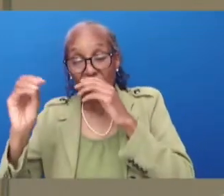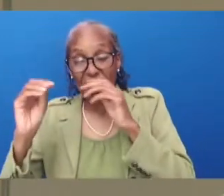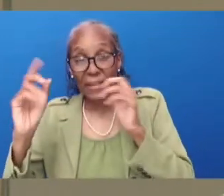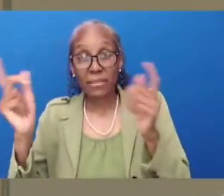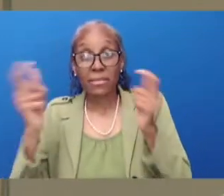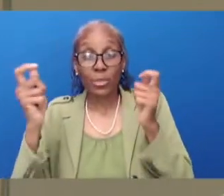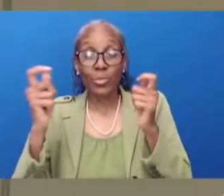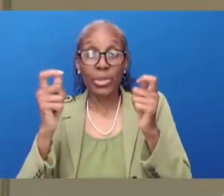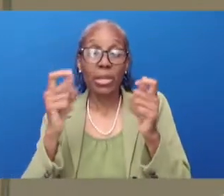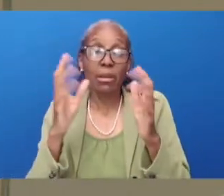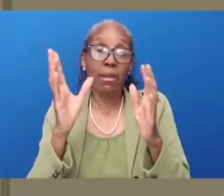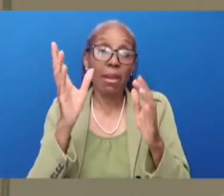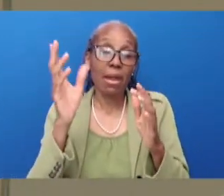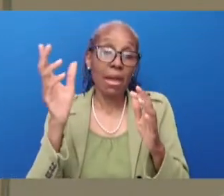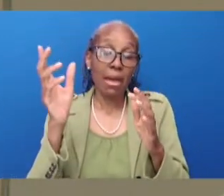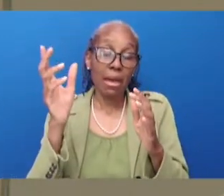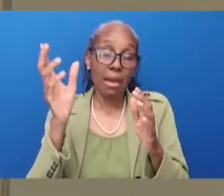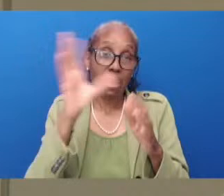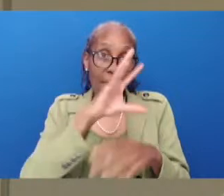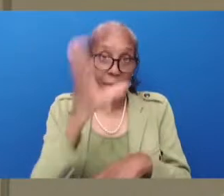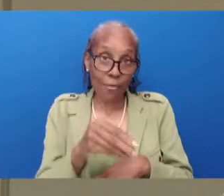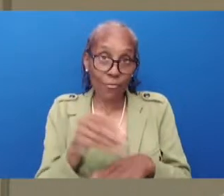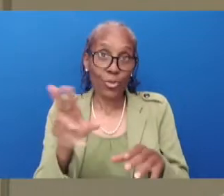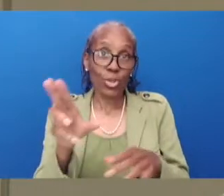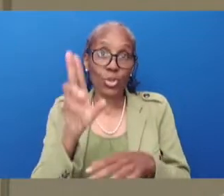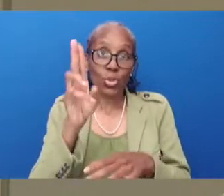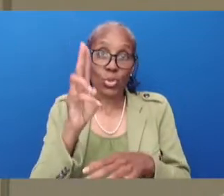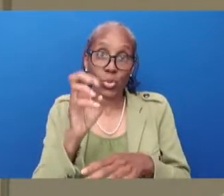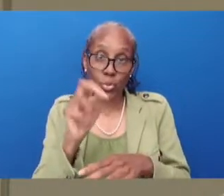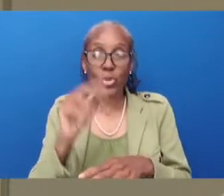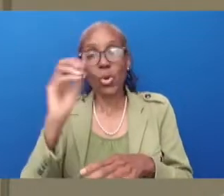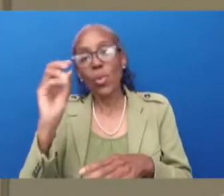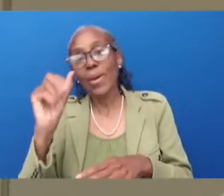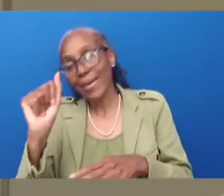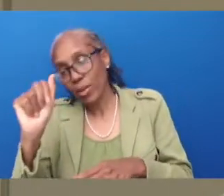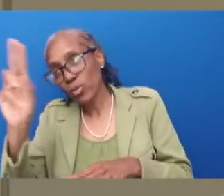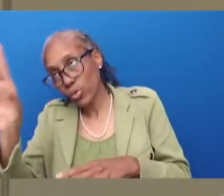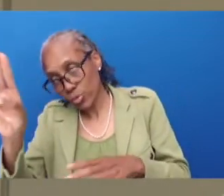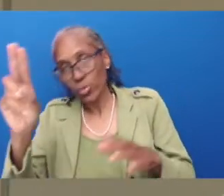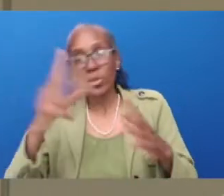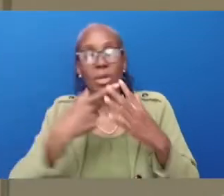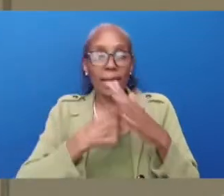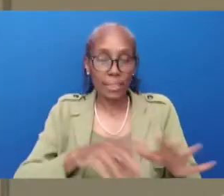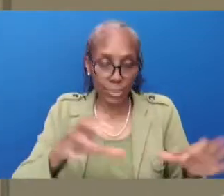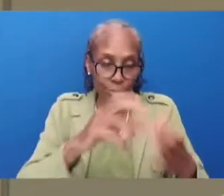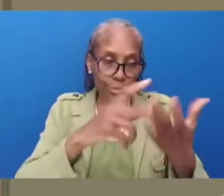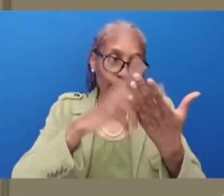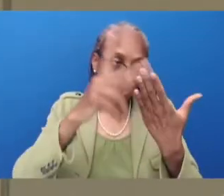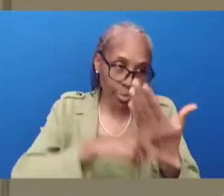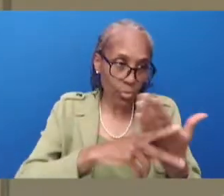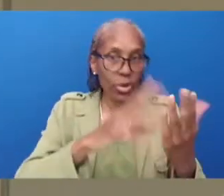AND WHEREAS, MECKLENBURG COUNTY